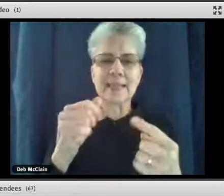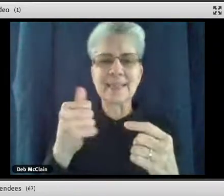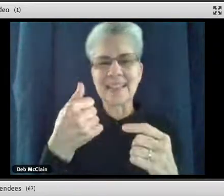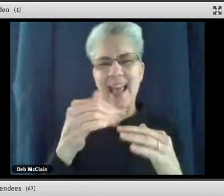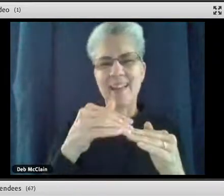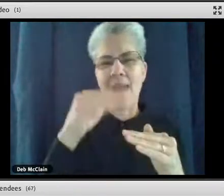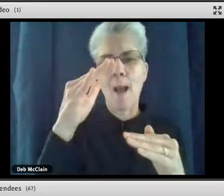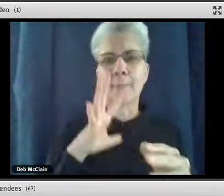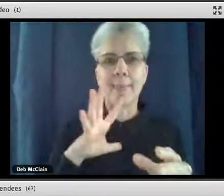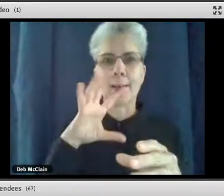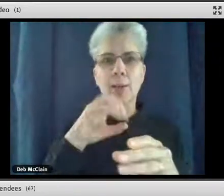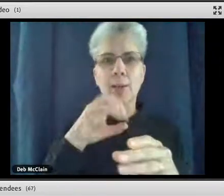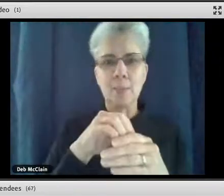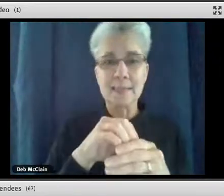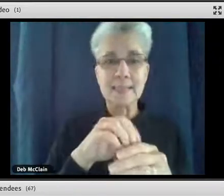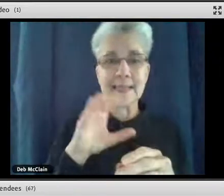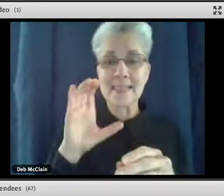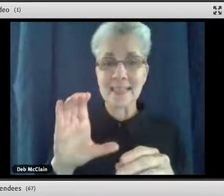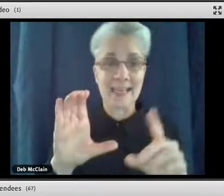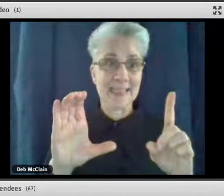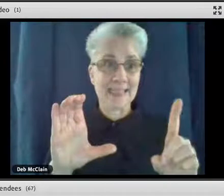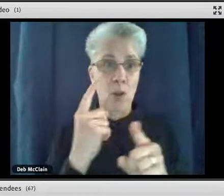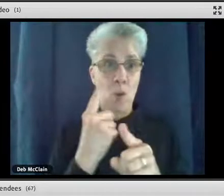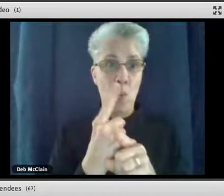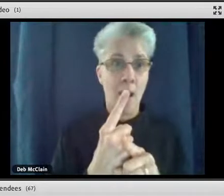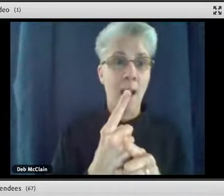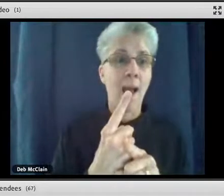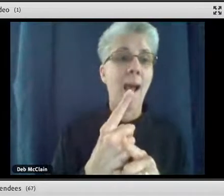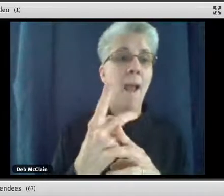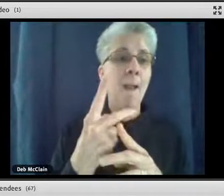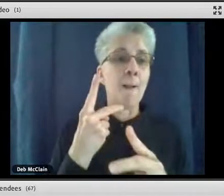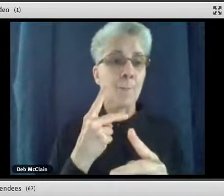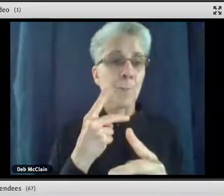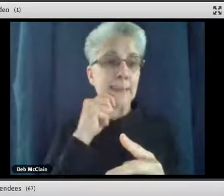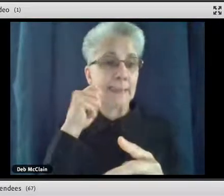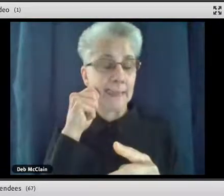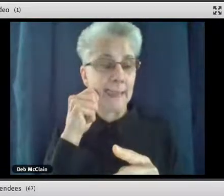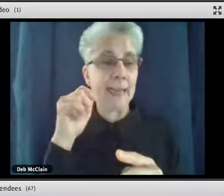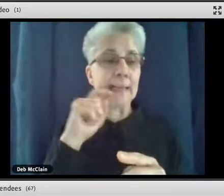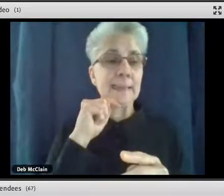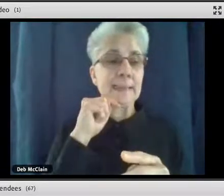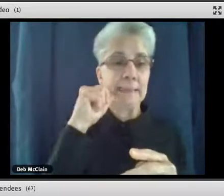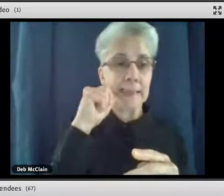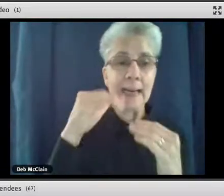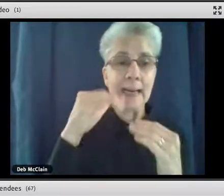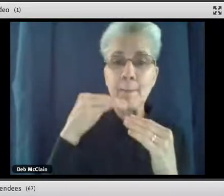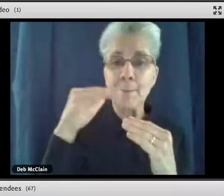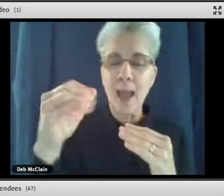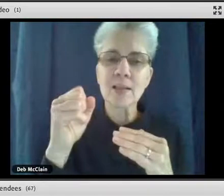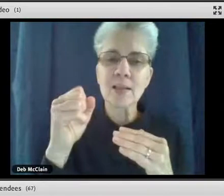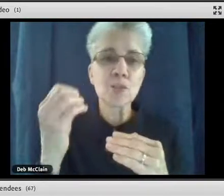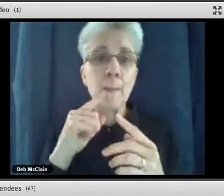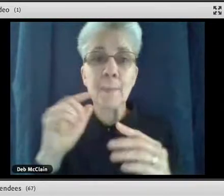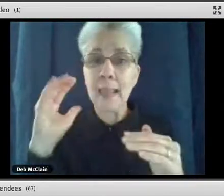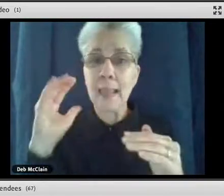But, in my opinion, I mean, since it's 10 and up, that pretty much encompasses both "c" and "d," right, preadolescent and adolescent and beyond,